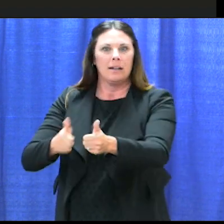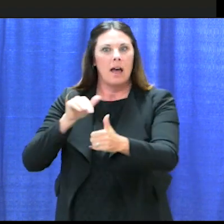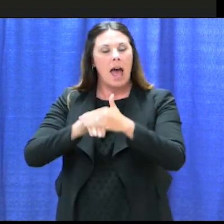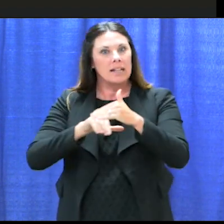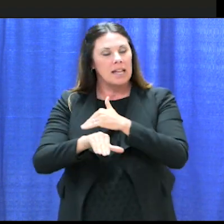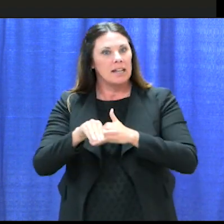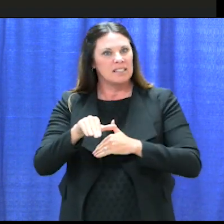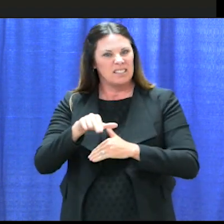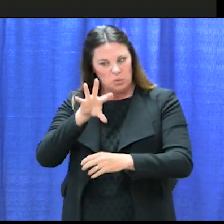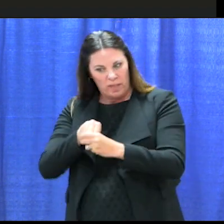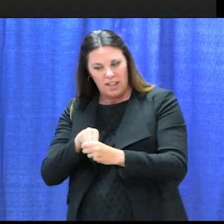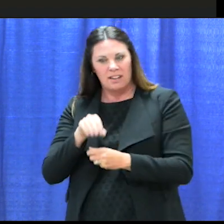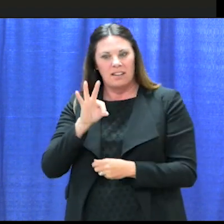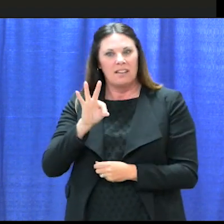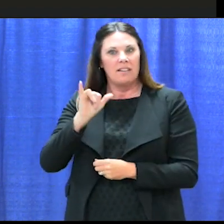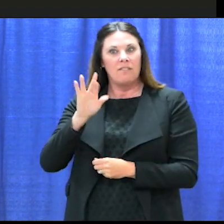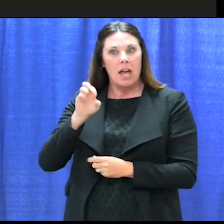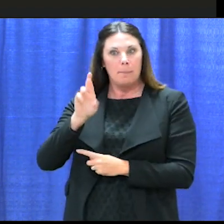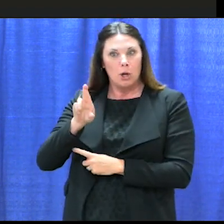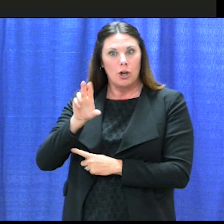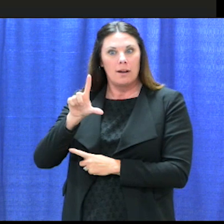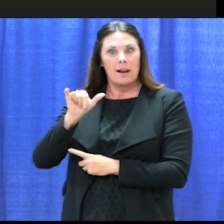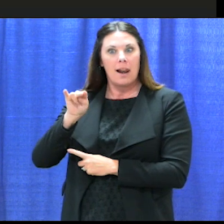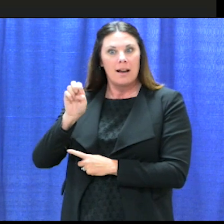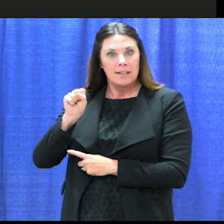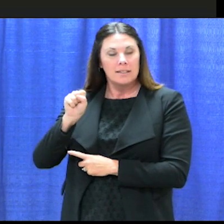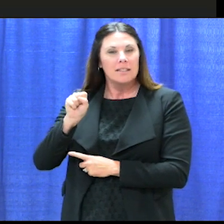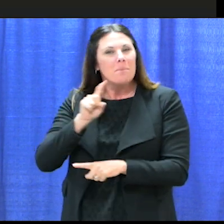And that has been incredibly frustrating because the kids are the ones who are suffering.